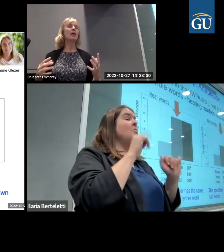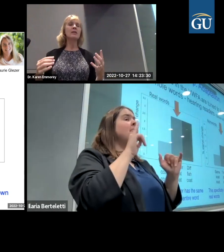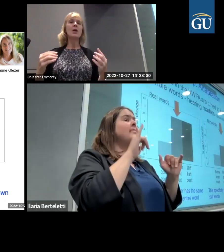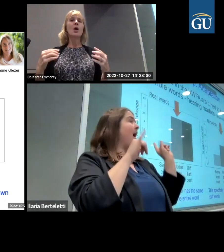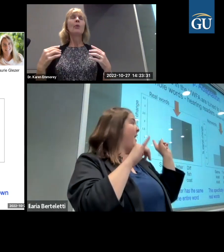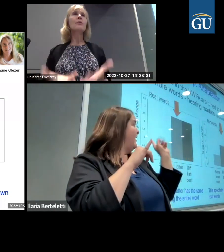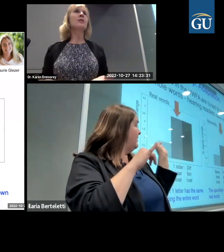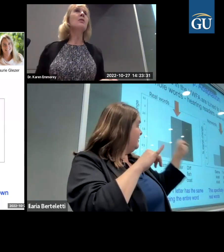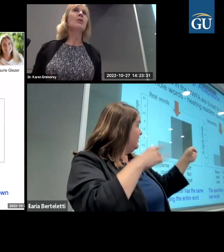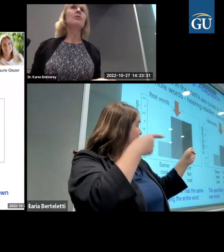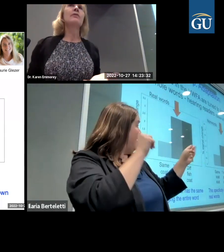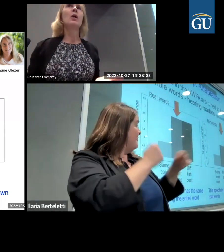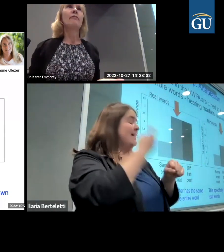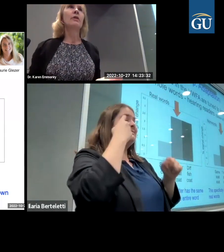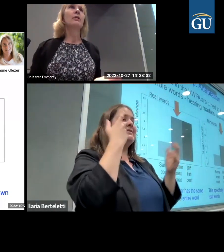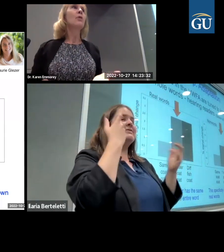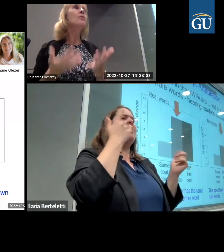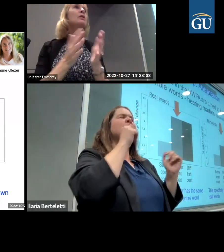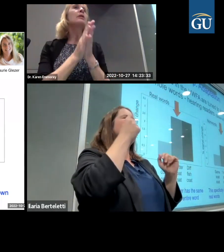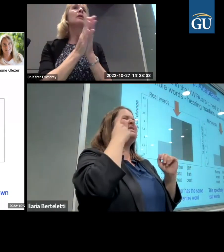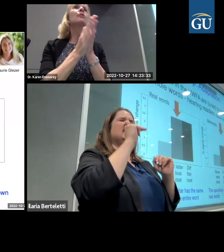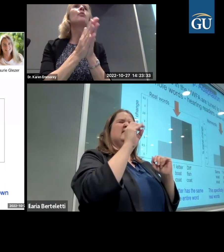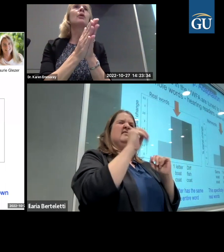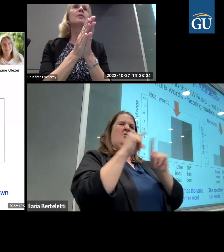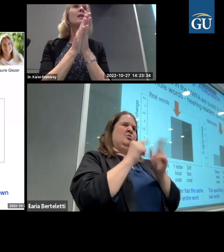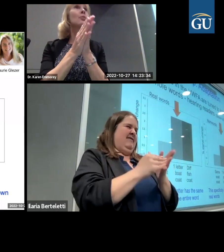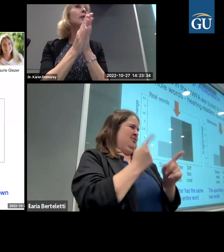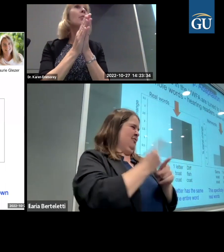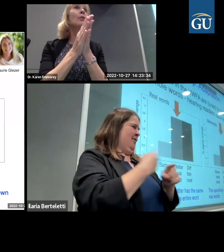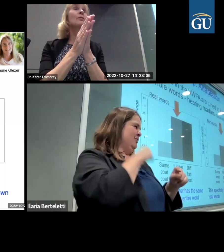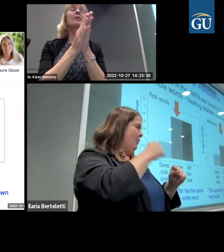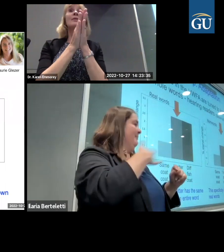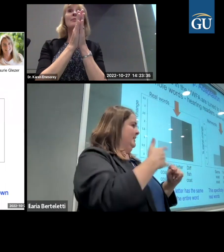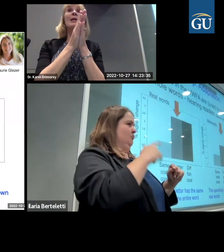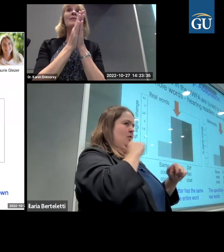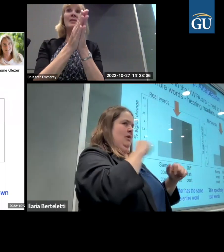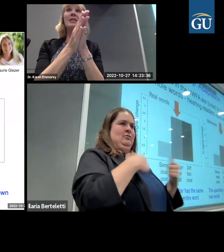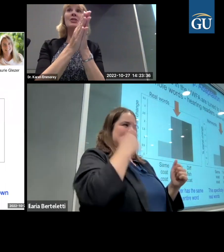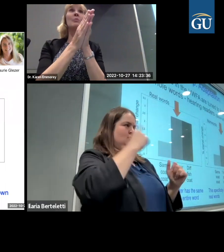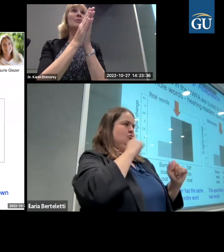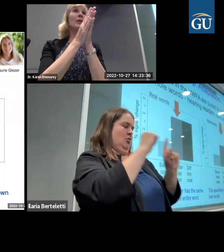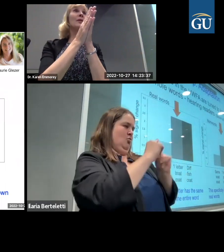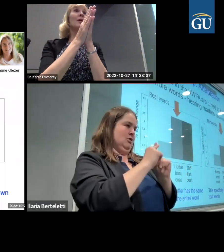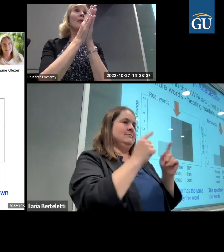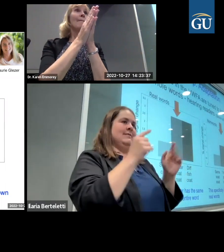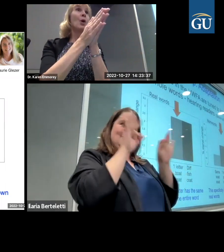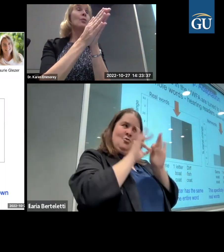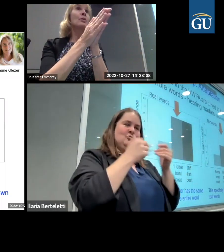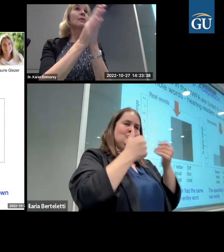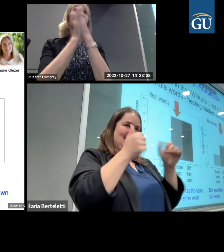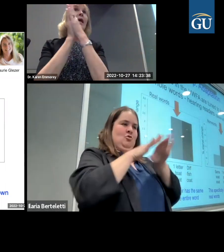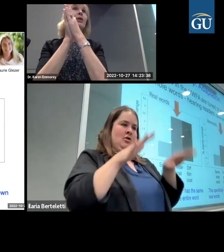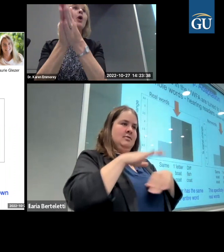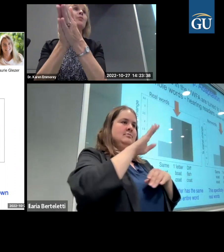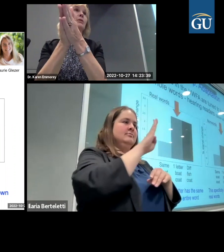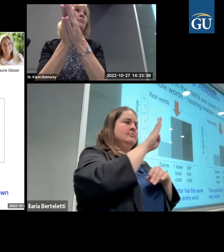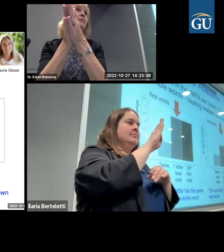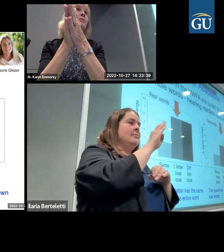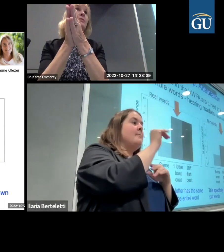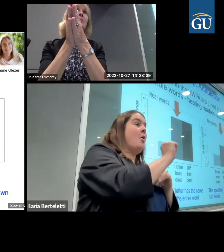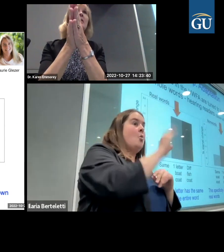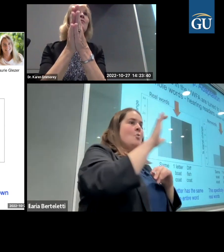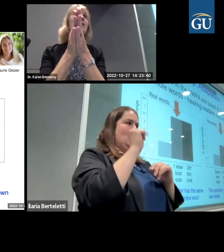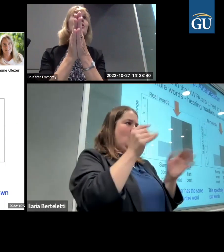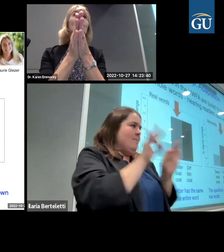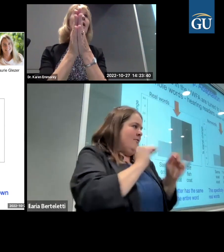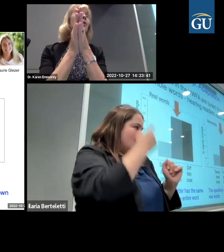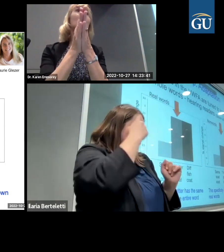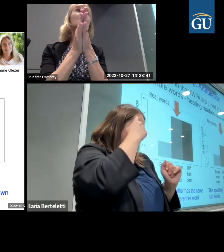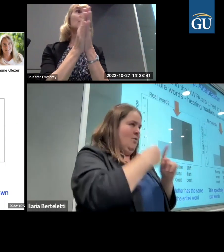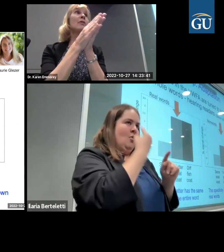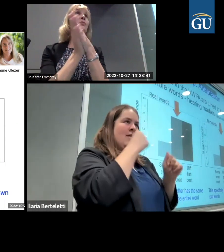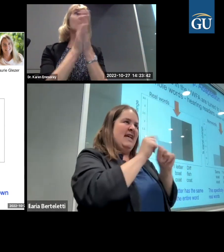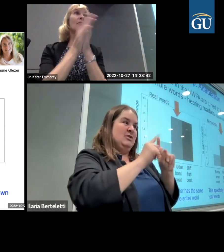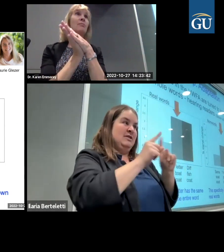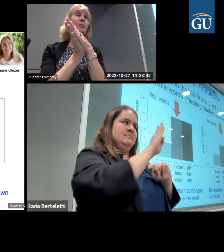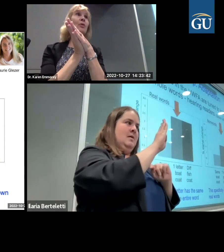They differ by just one letter. You need to know that those are different words, whereas the non words, there's no tuning to those we don't encounter. Non works very often, so the response is more graded based on what the physical similarities are,